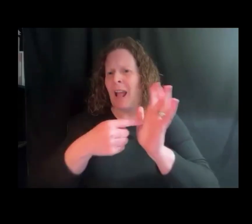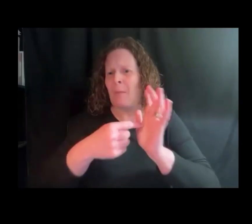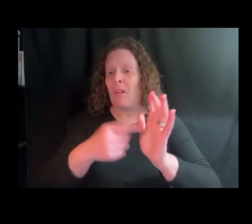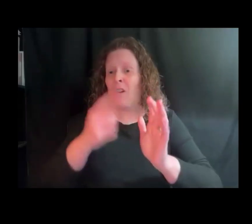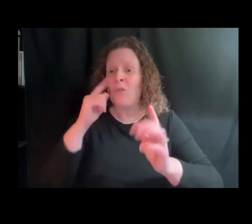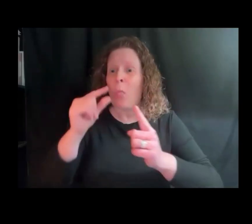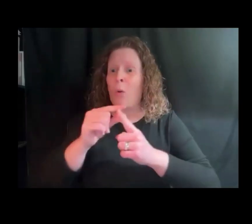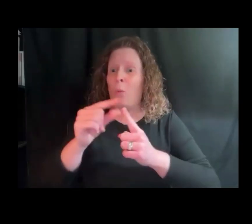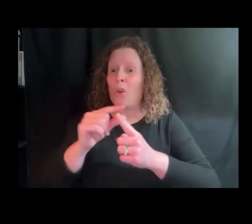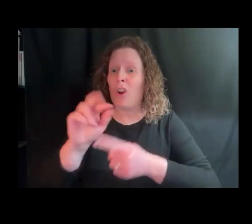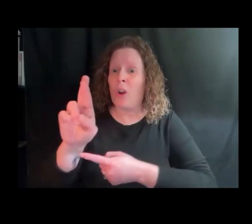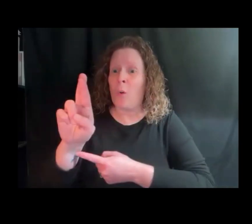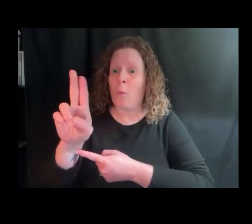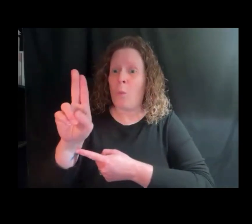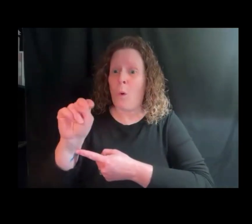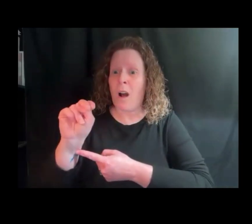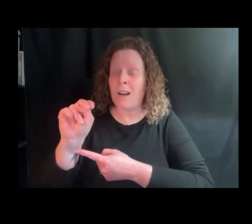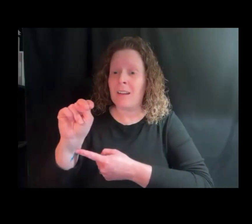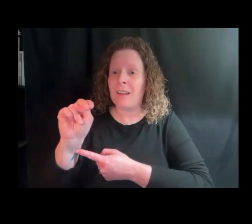don't know how to sign I can give you an example. The